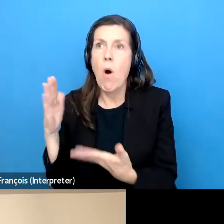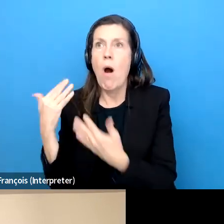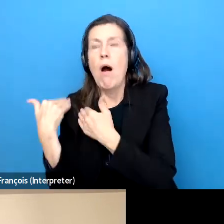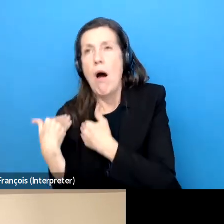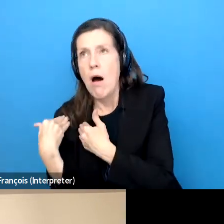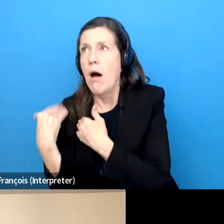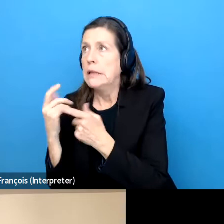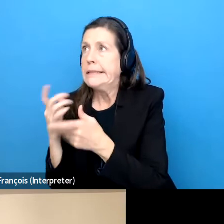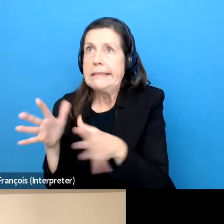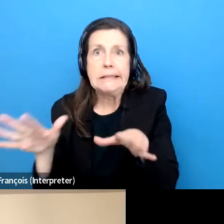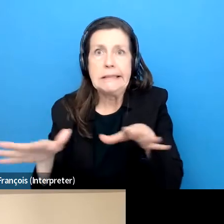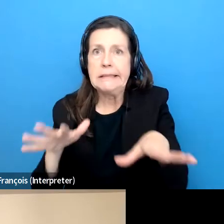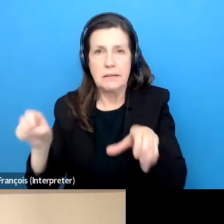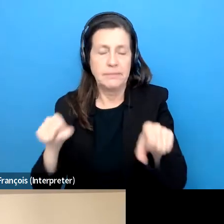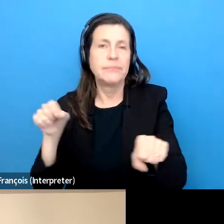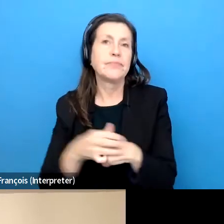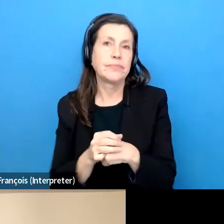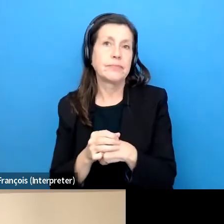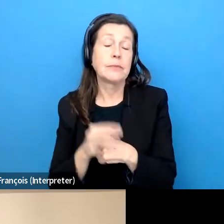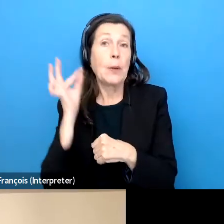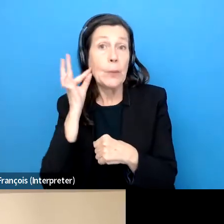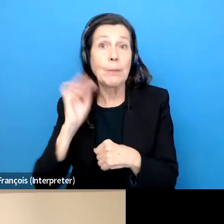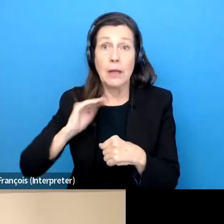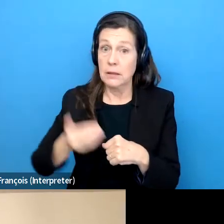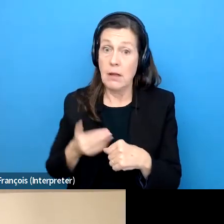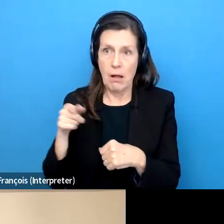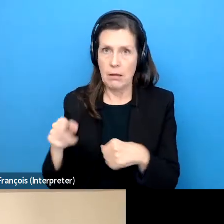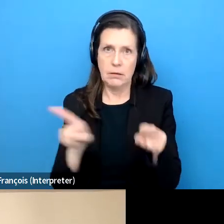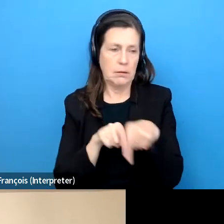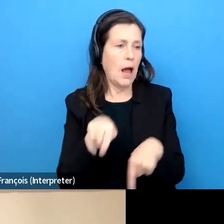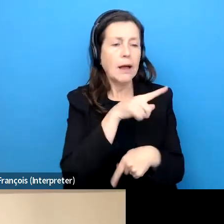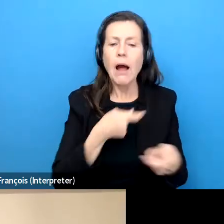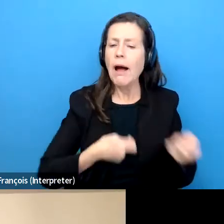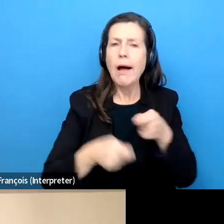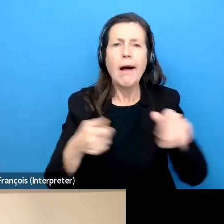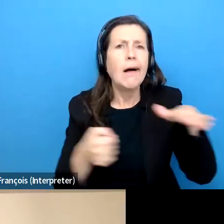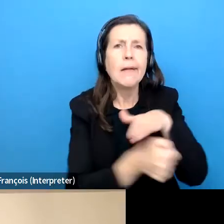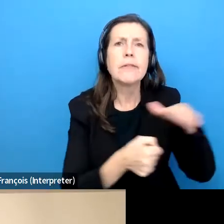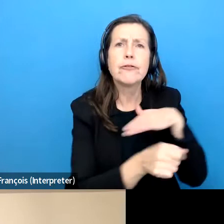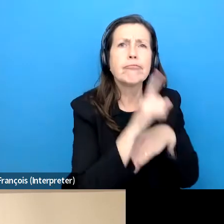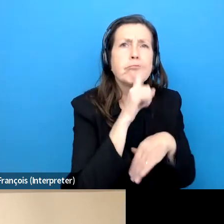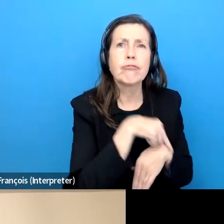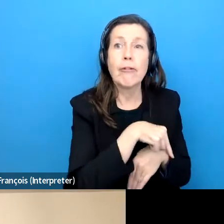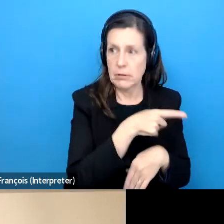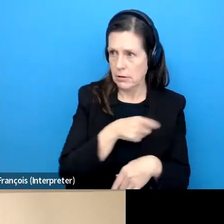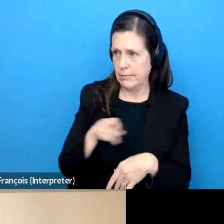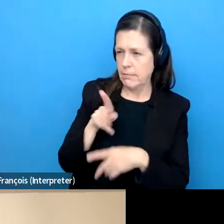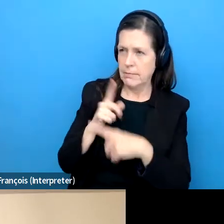Women and girls can be the prime target of traffickers for specific forms of exploitation